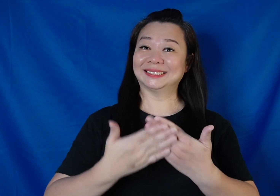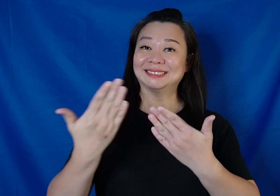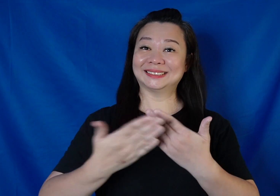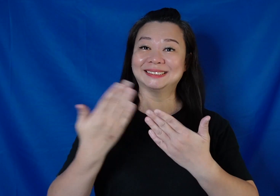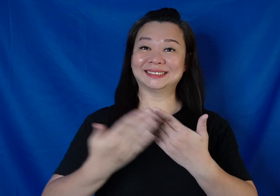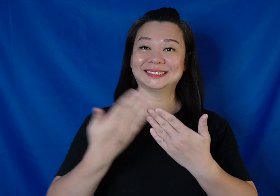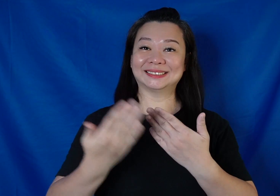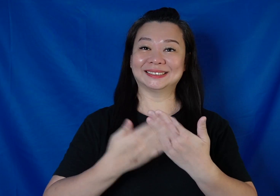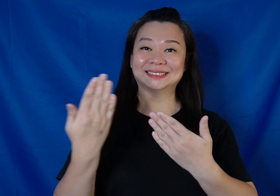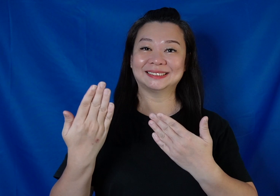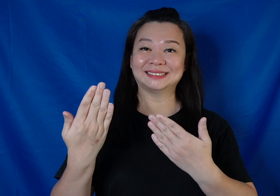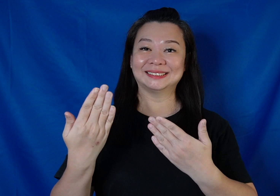EASY, simple